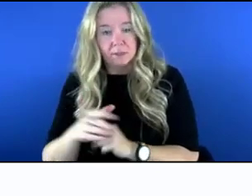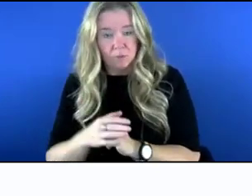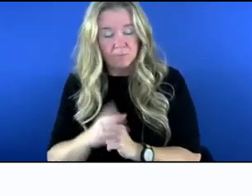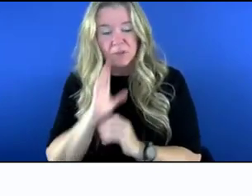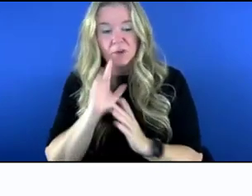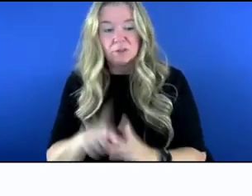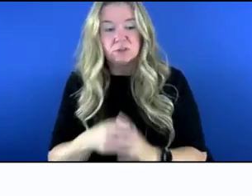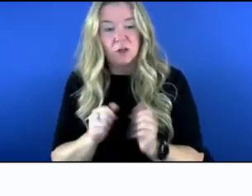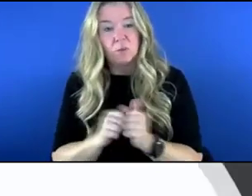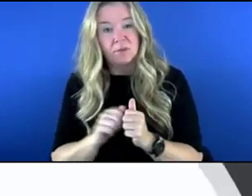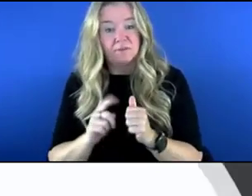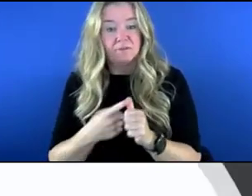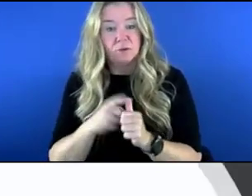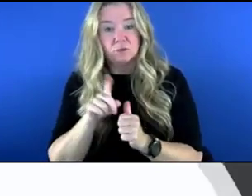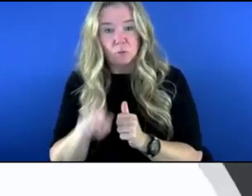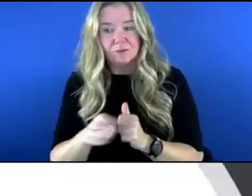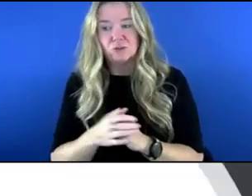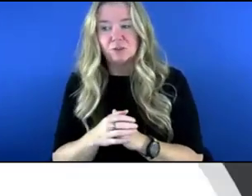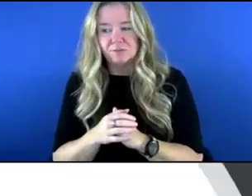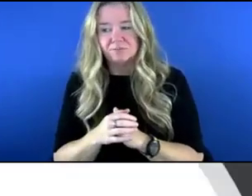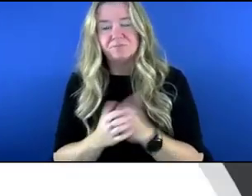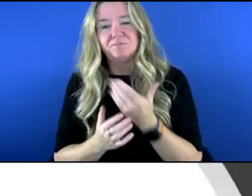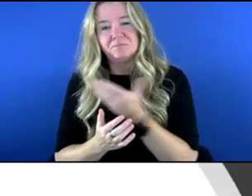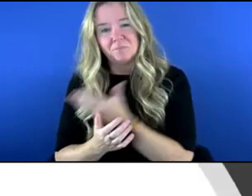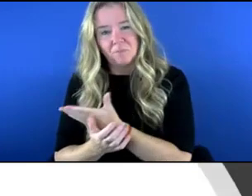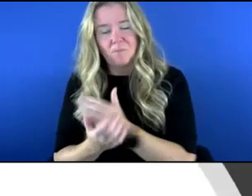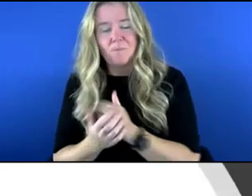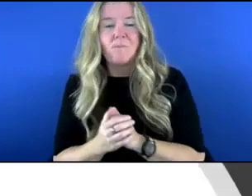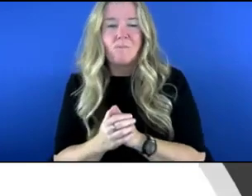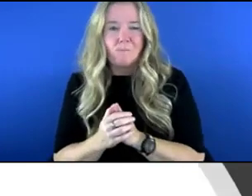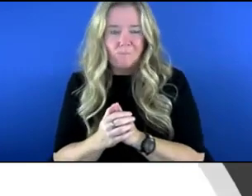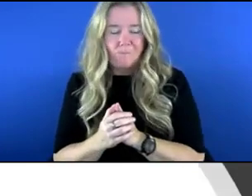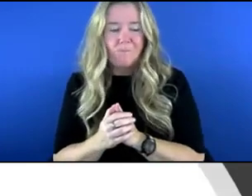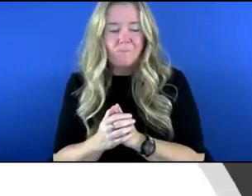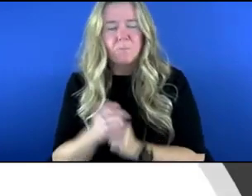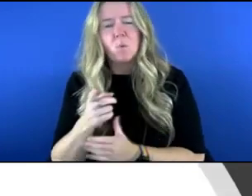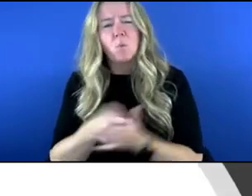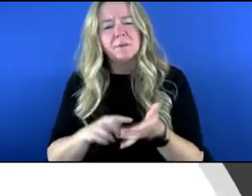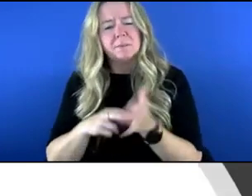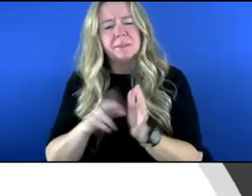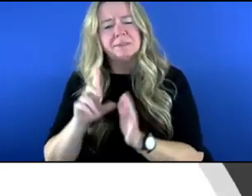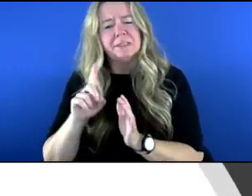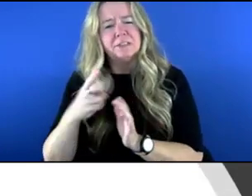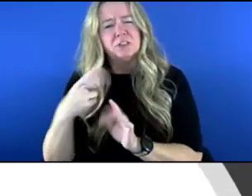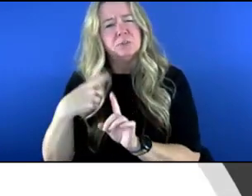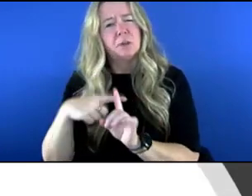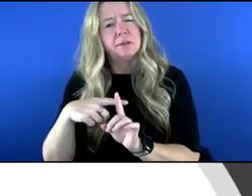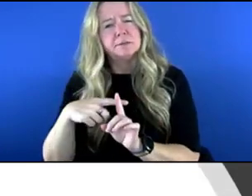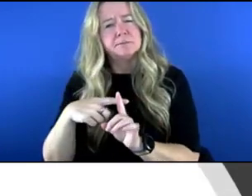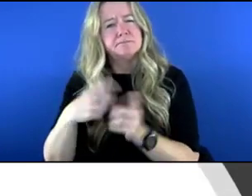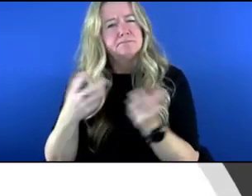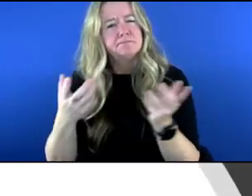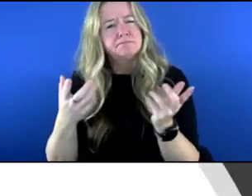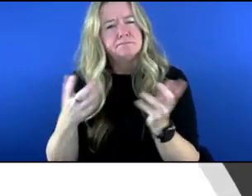our very first question on the next slide. What is DHH+? And I just want to start